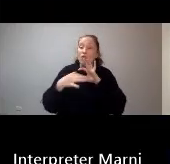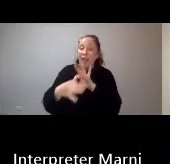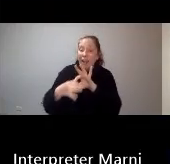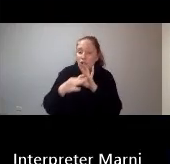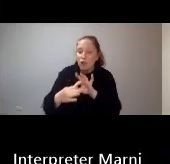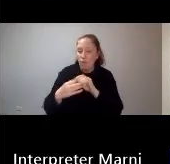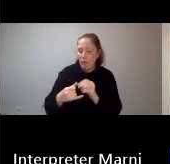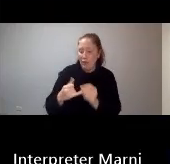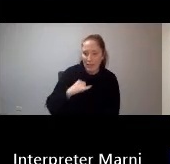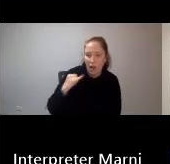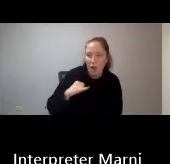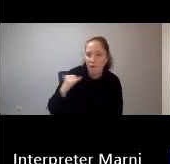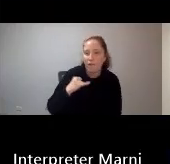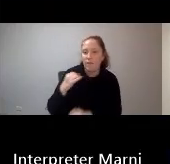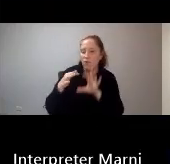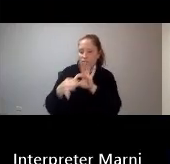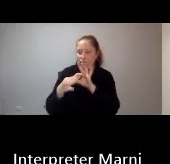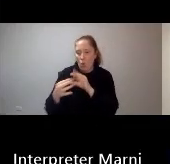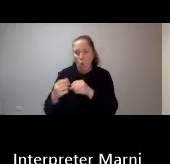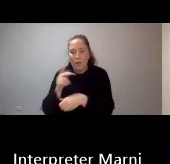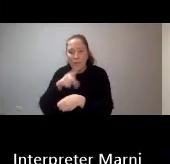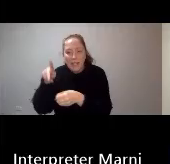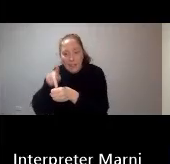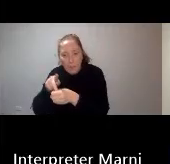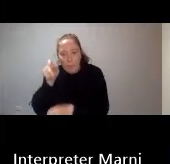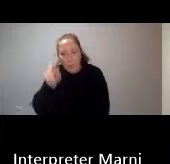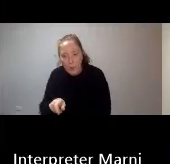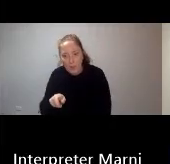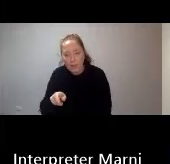and the person that's being supported that enables their engagement